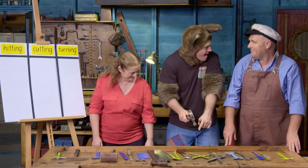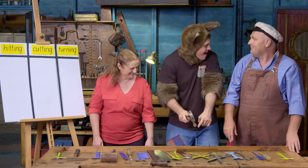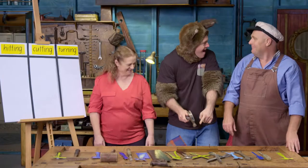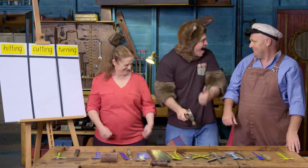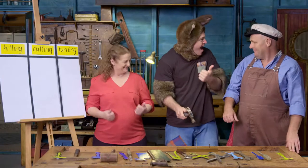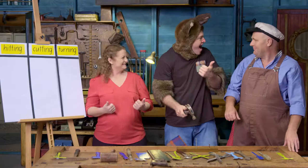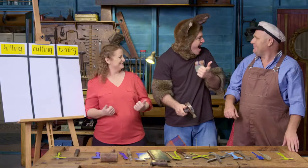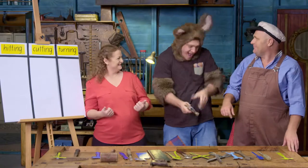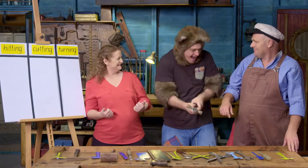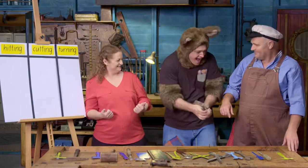Hitting.